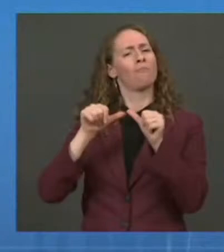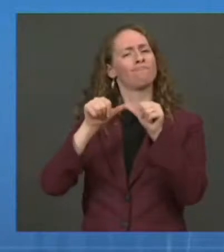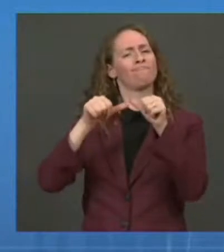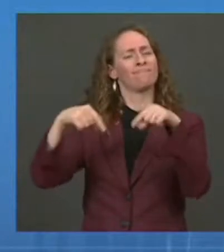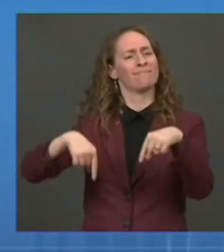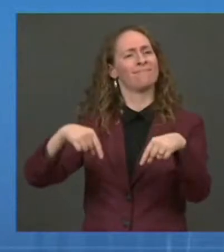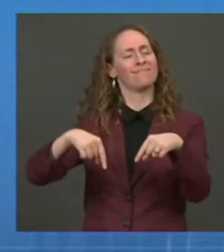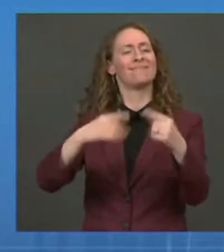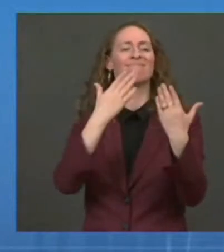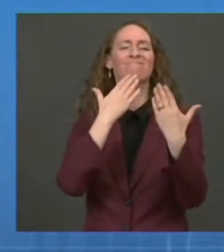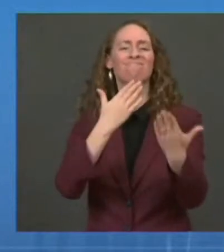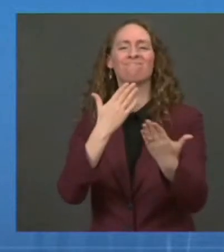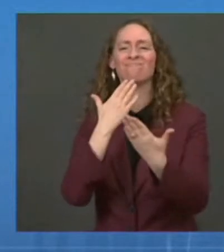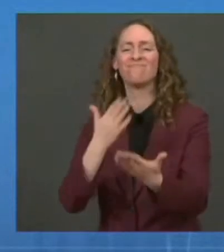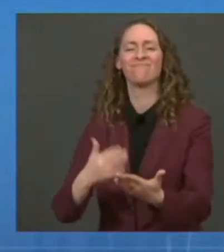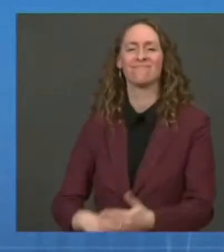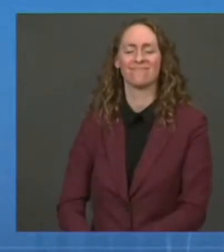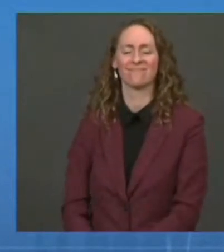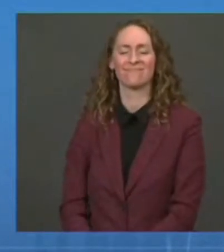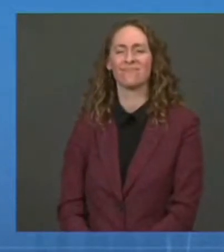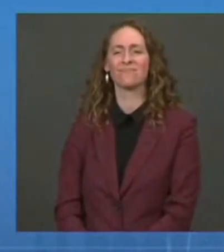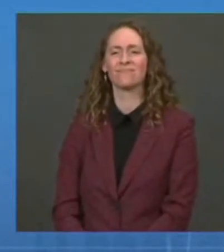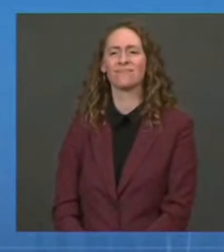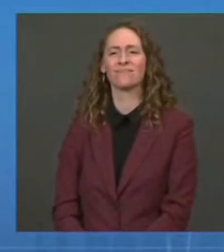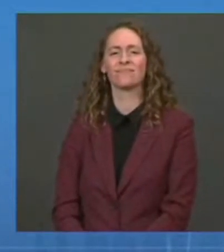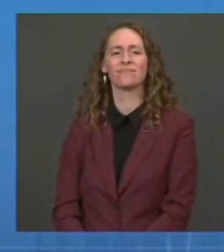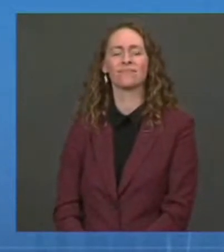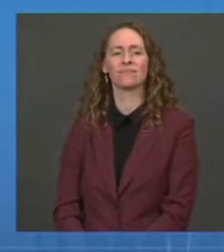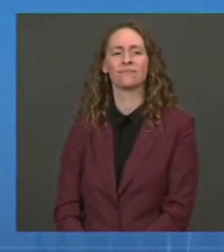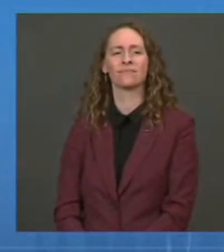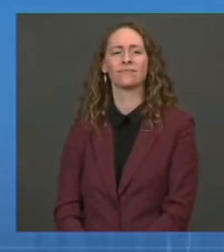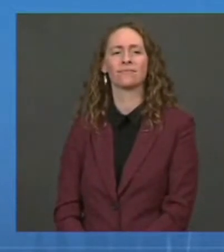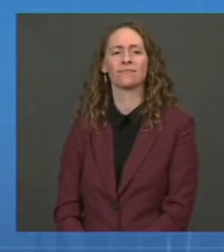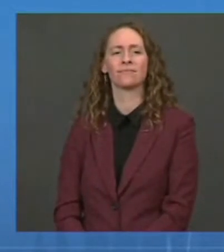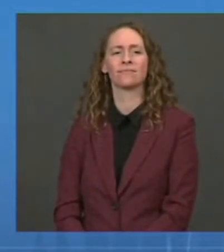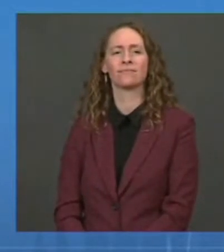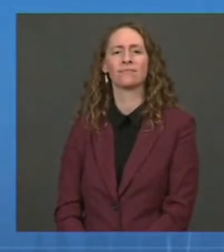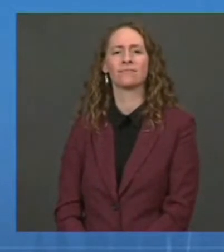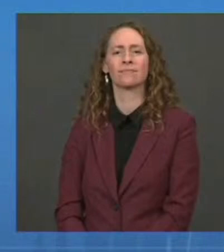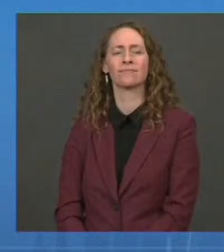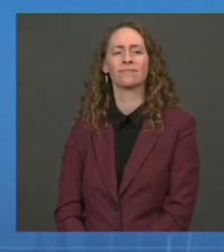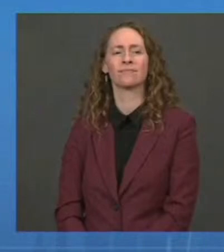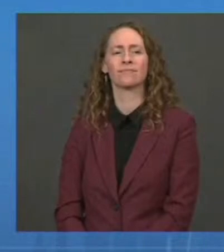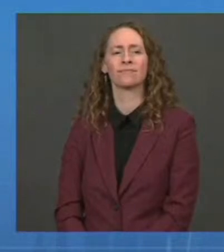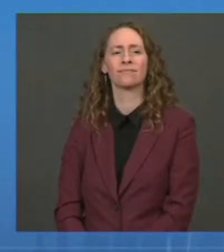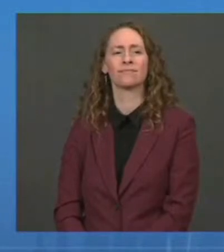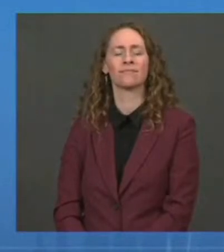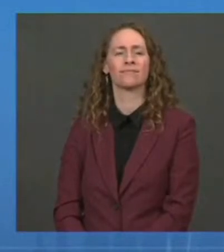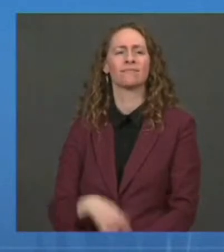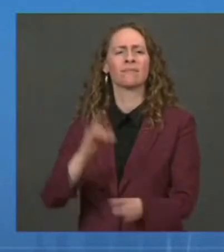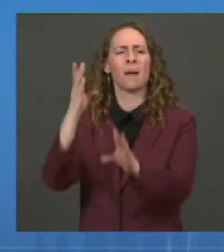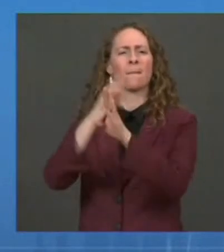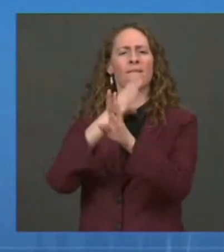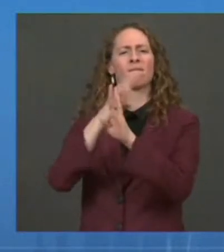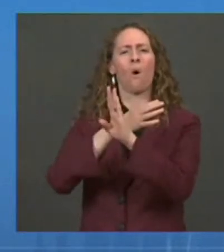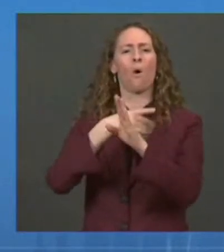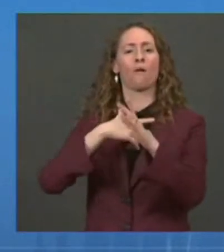THANKS FOR YOUR TIME AND I'LL TURN IT BACK TO YOU, JEFF. THANKS DOCTOR. BEFORE WE OPEN UP FOR